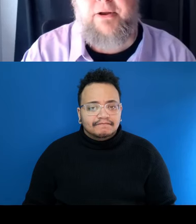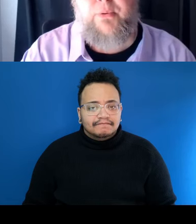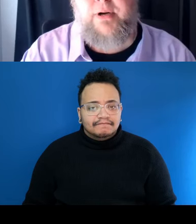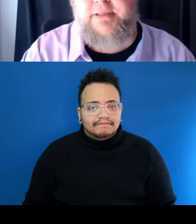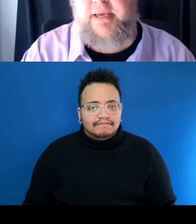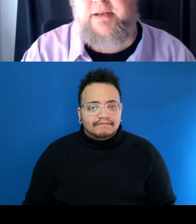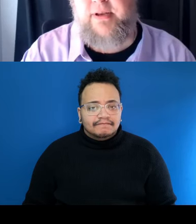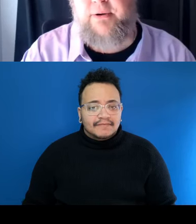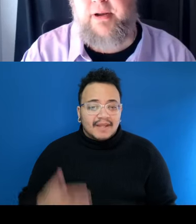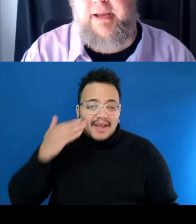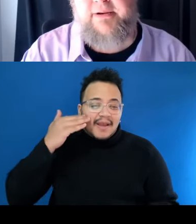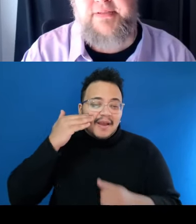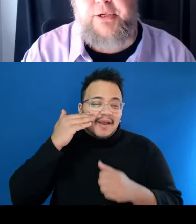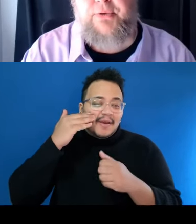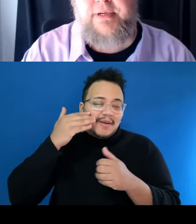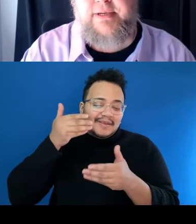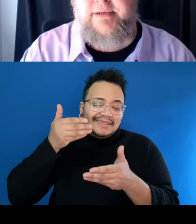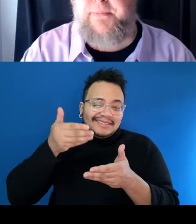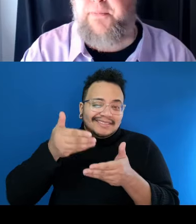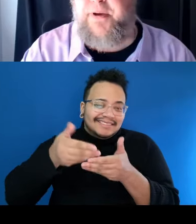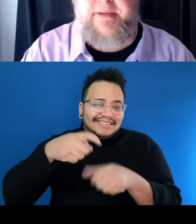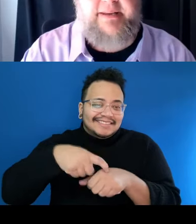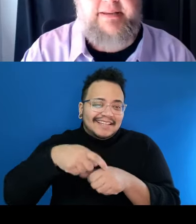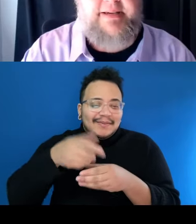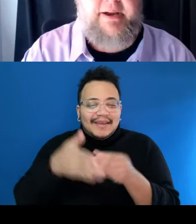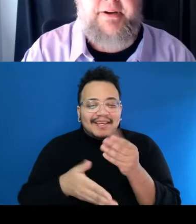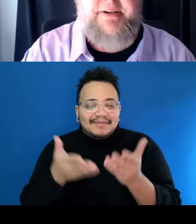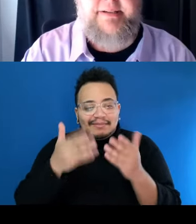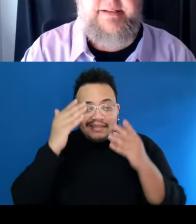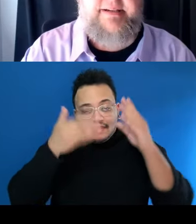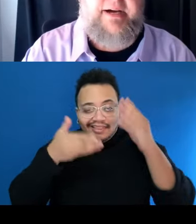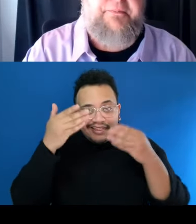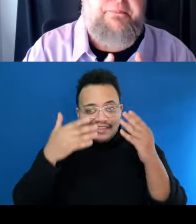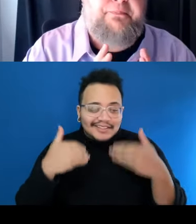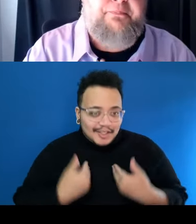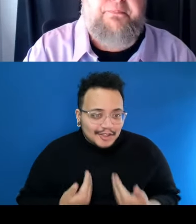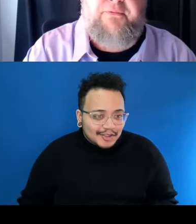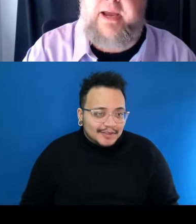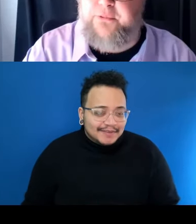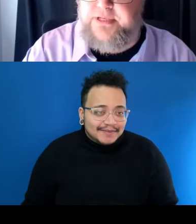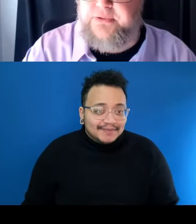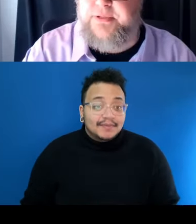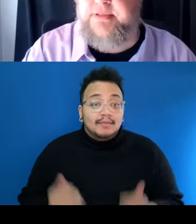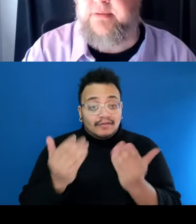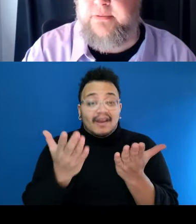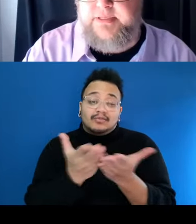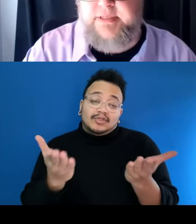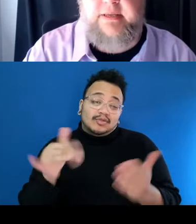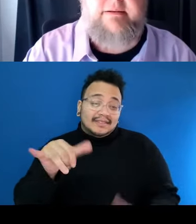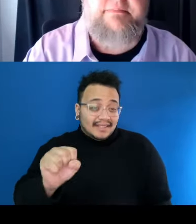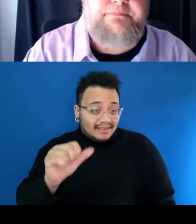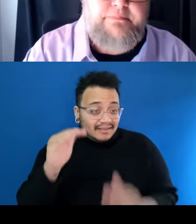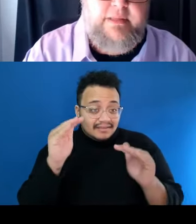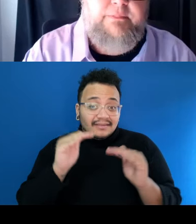And I know we're at the end of an hour and a half, so people might be getting tired. Provide resources, listen,